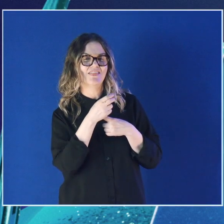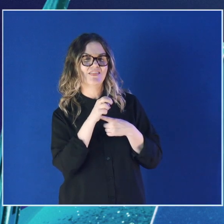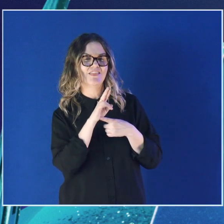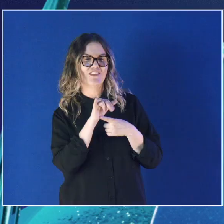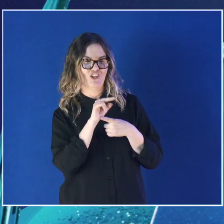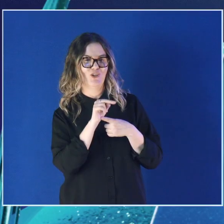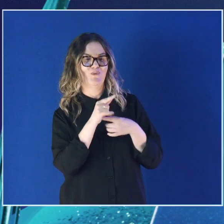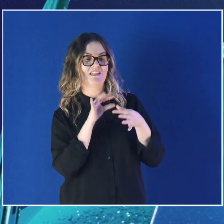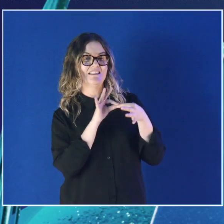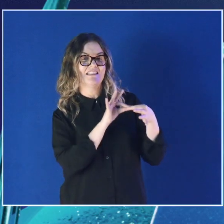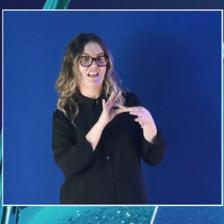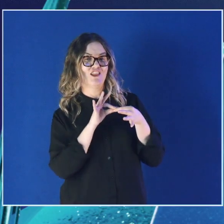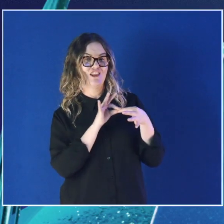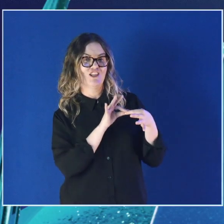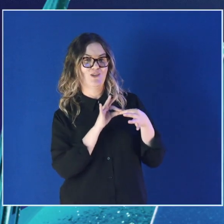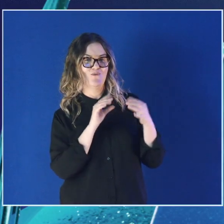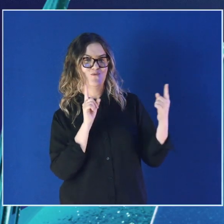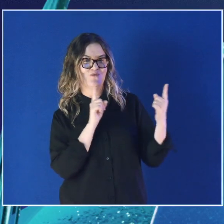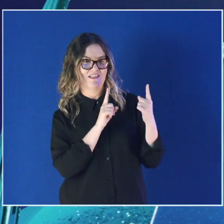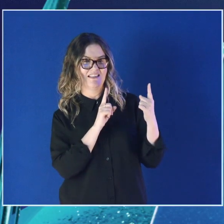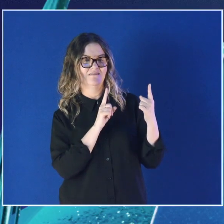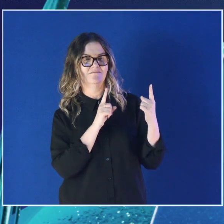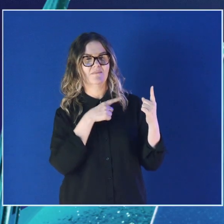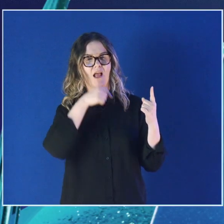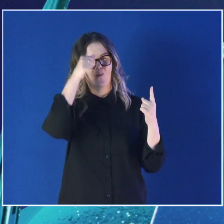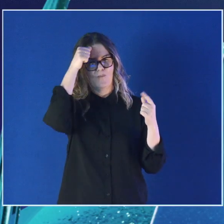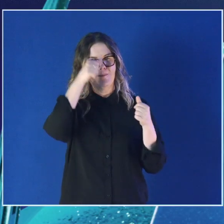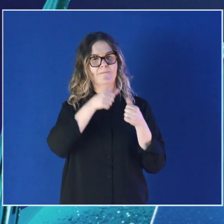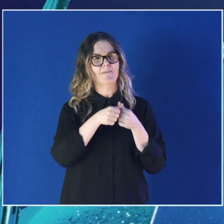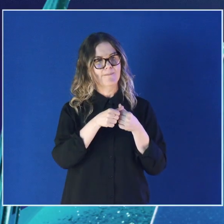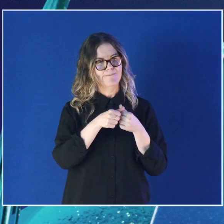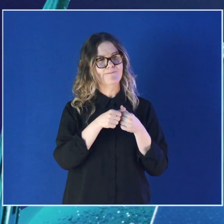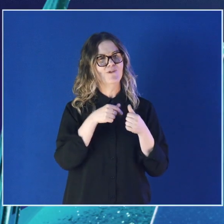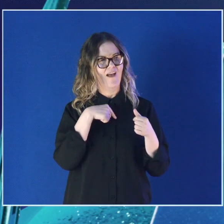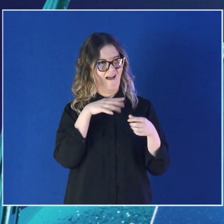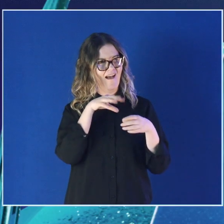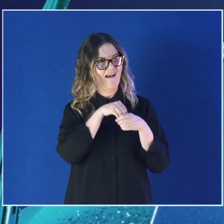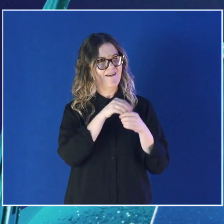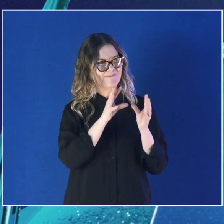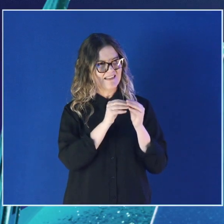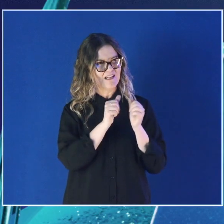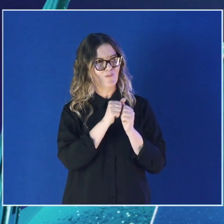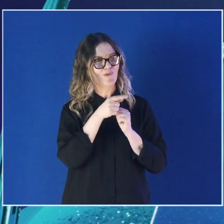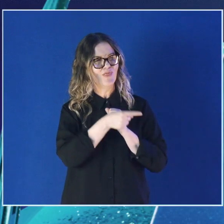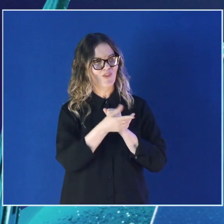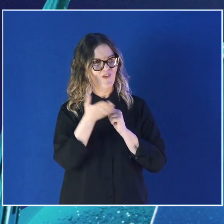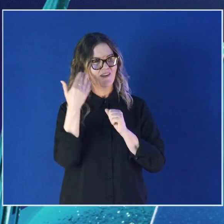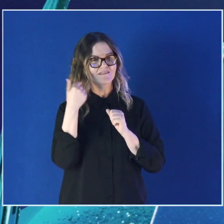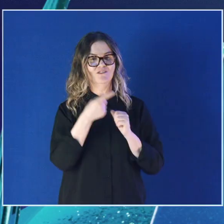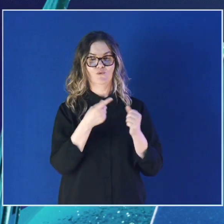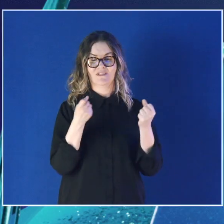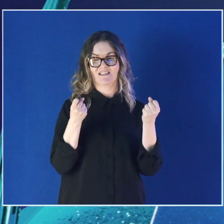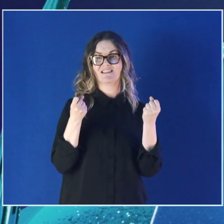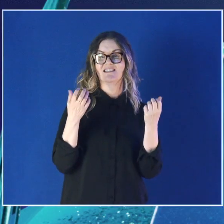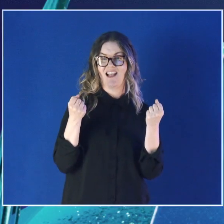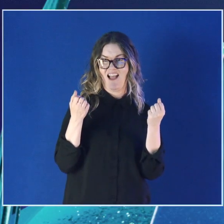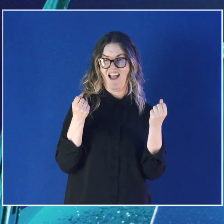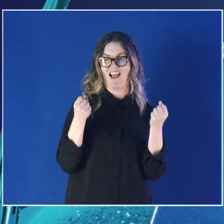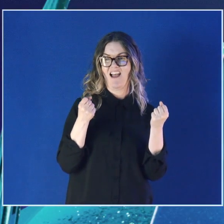You were talking, I was hearing, and another voice was lighting up that I didn't recognize. It was an external company.